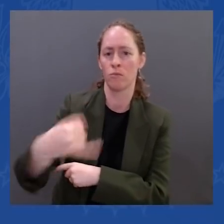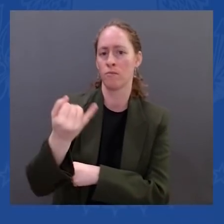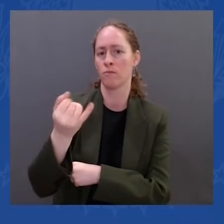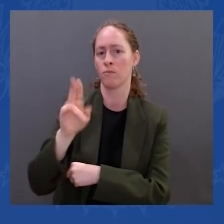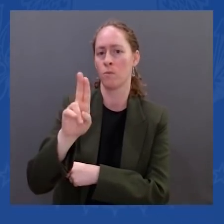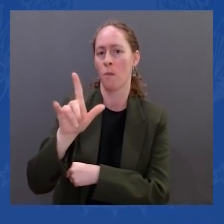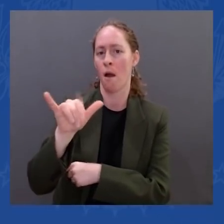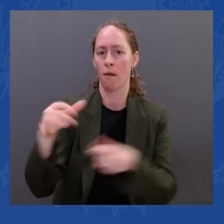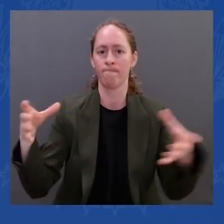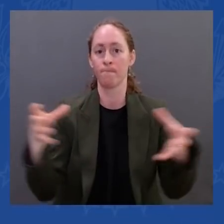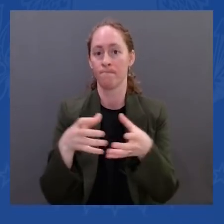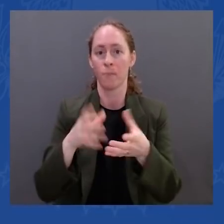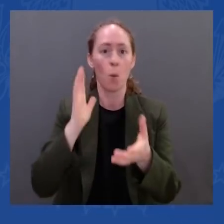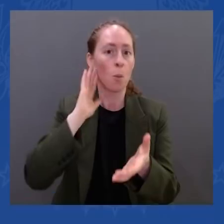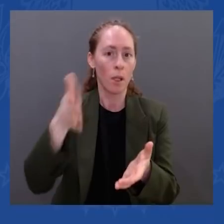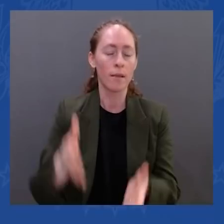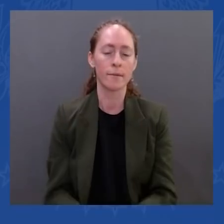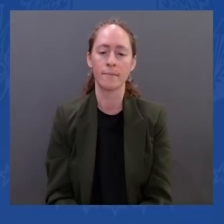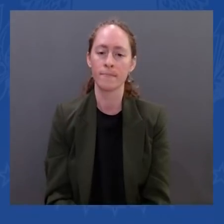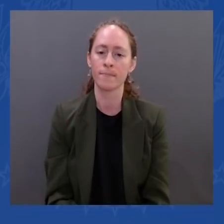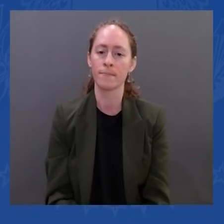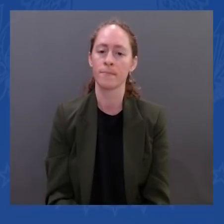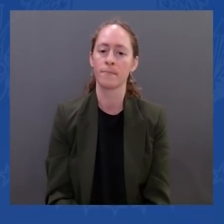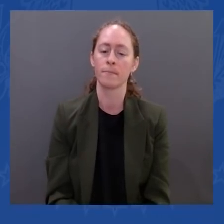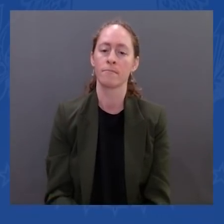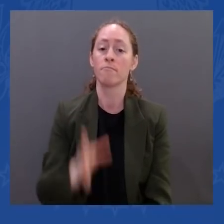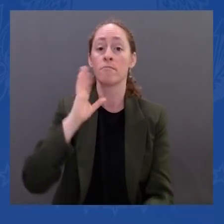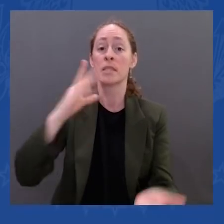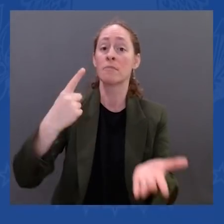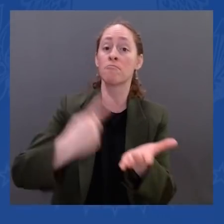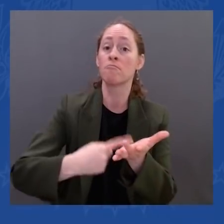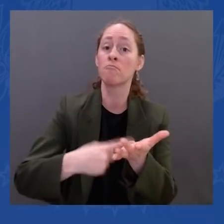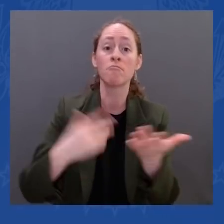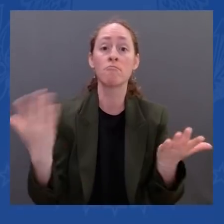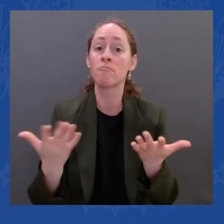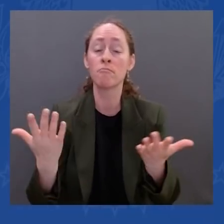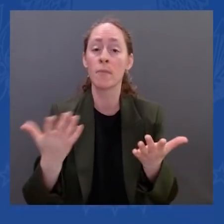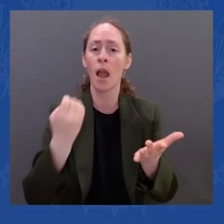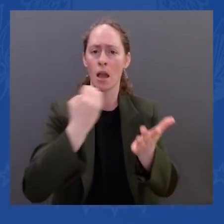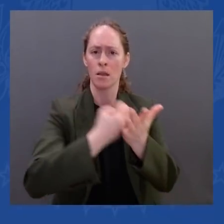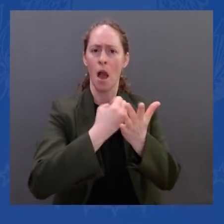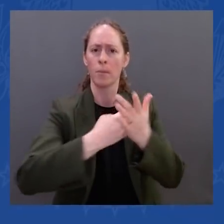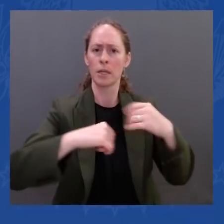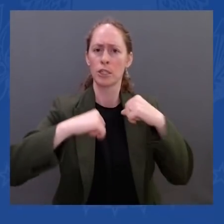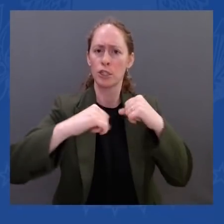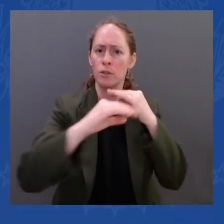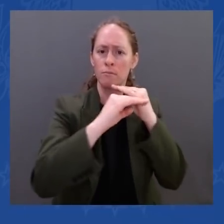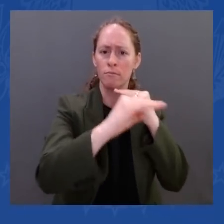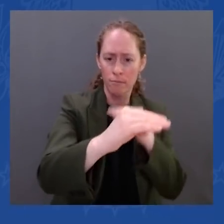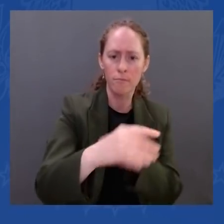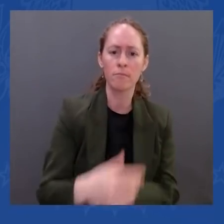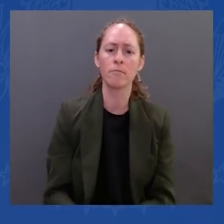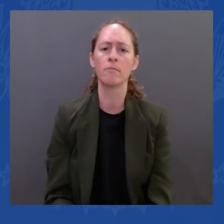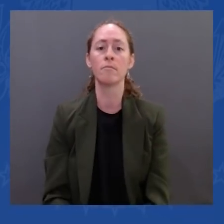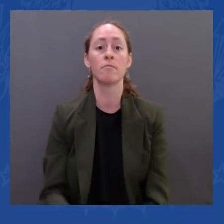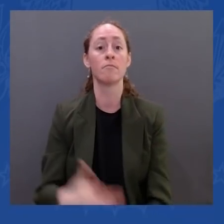including the development of advanced semiconductors and specific cooperation regarding space.